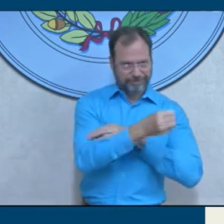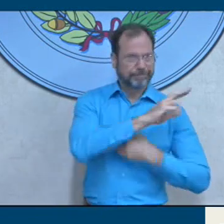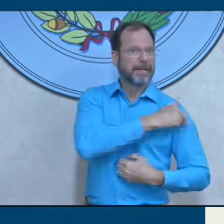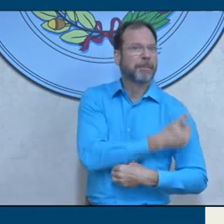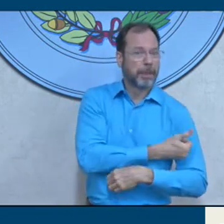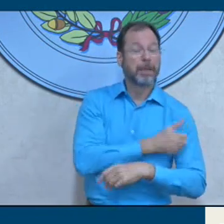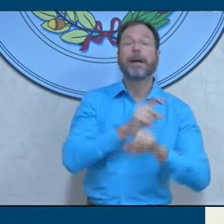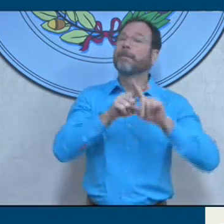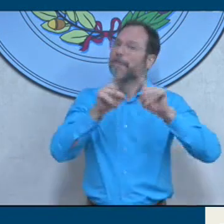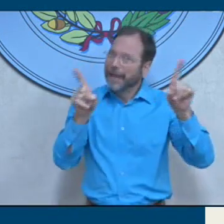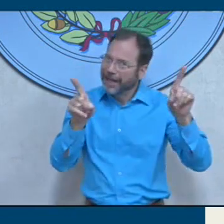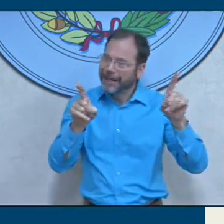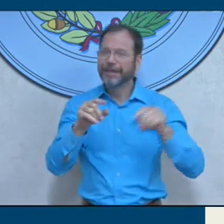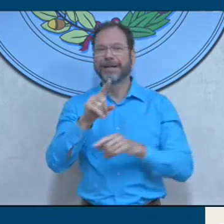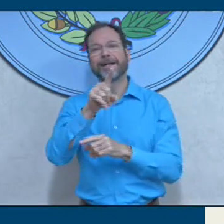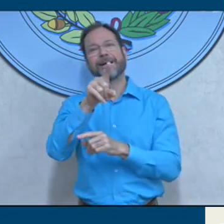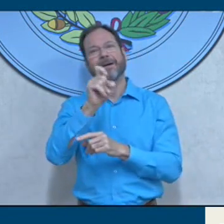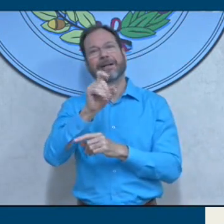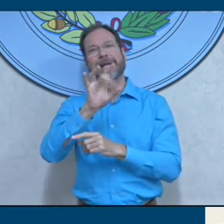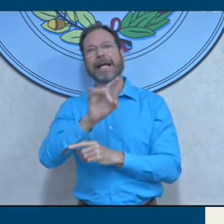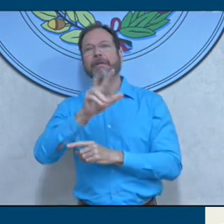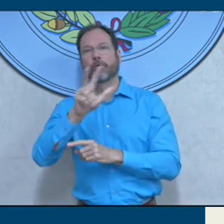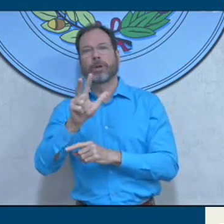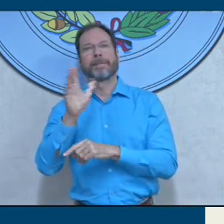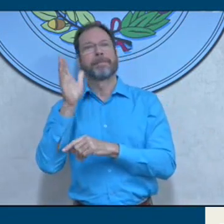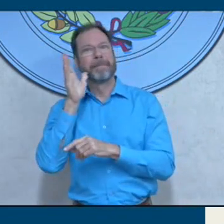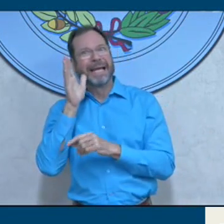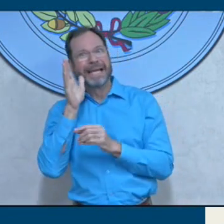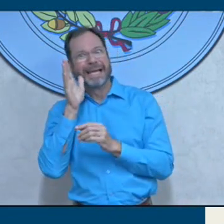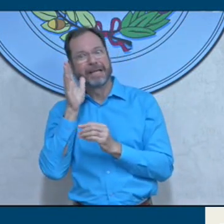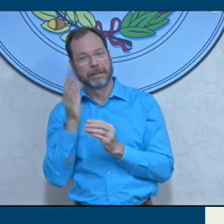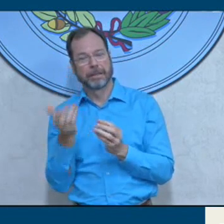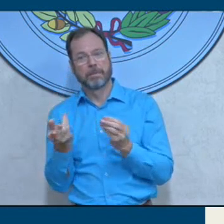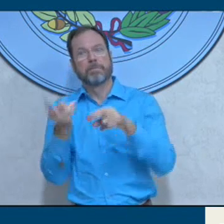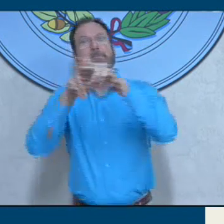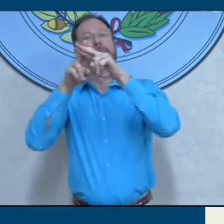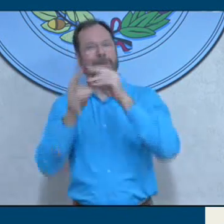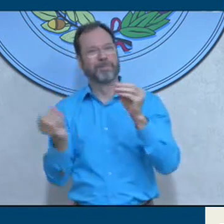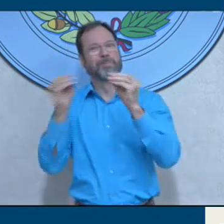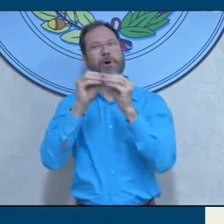AREA. AND HOUSTON THERE ARE TODAY 65 MORE PEOPLE WHO TEST POSITIVE FOR COVID-19 WHO ARE